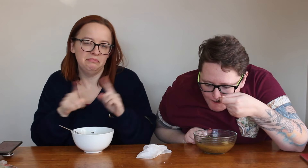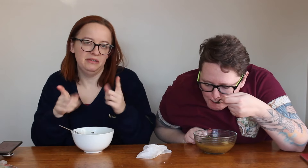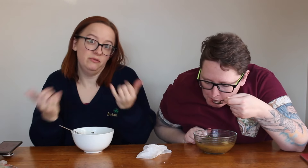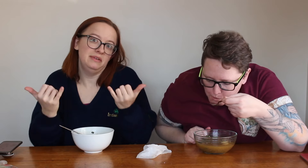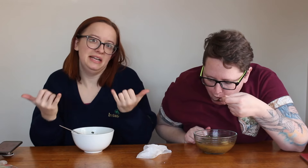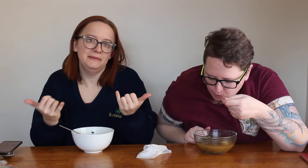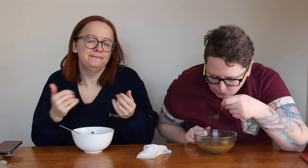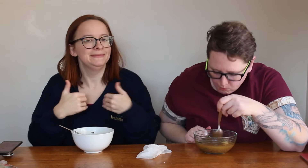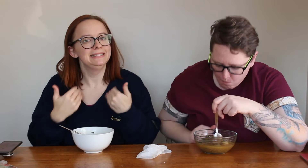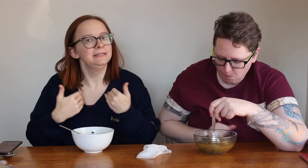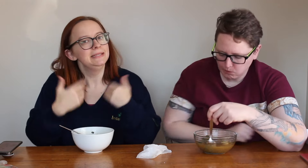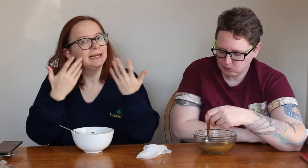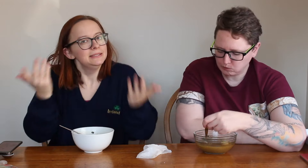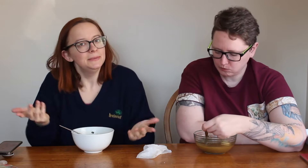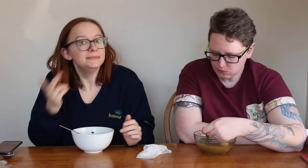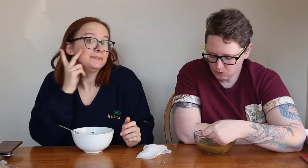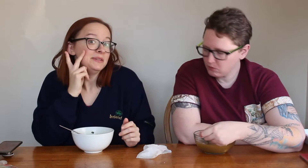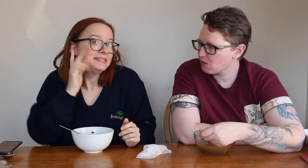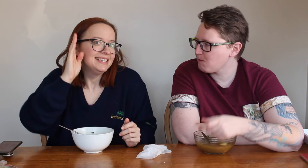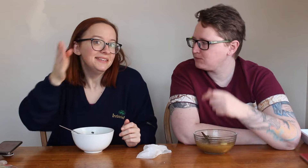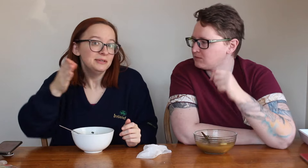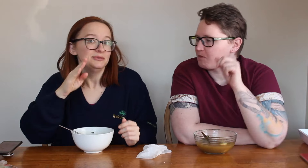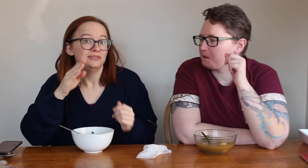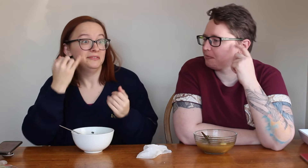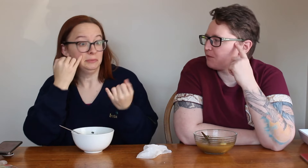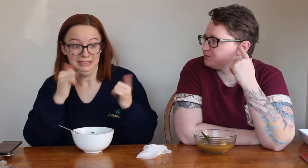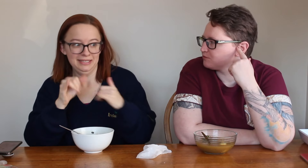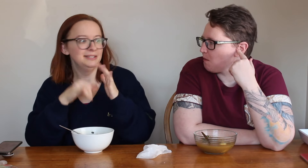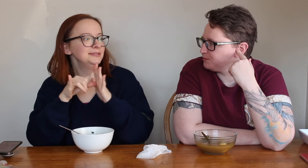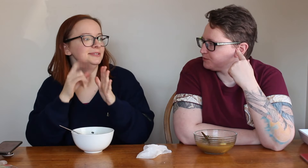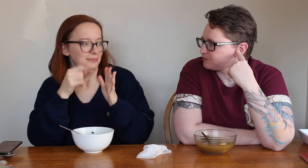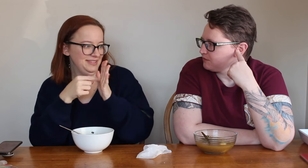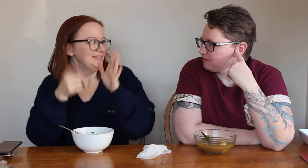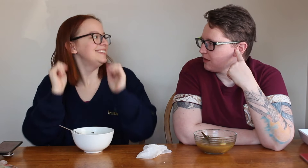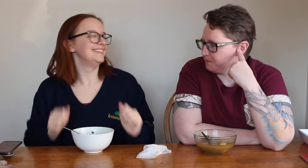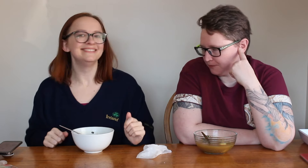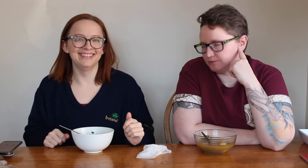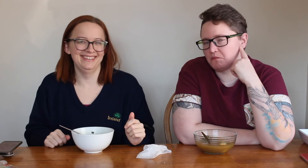Or you know other things like that, maybe non-sport related. Yeah, a good home school co-op. -Yeah. definitely get involved in a co-op. I know a